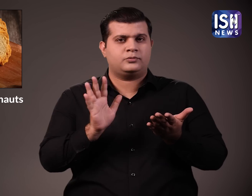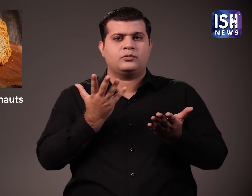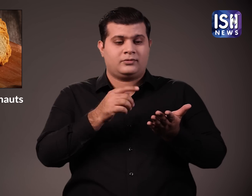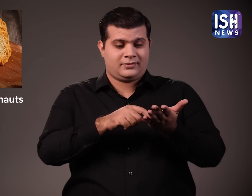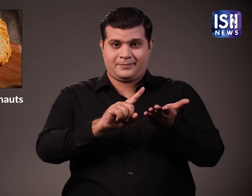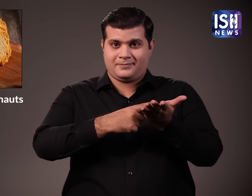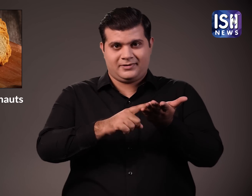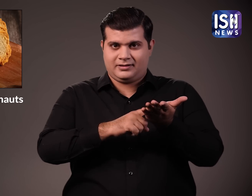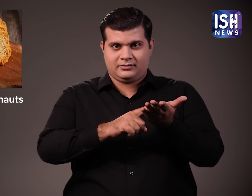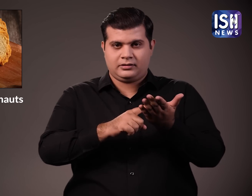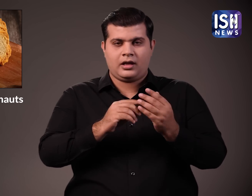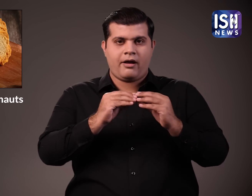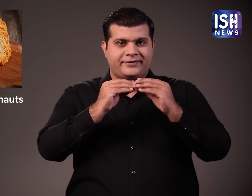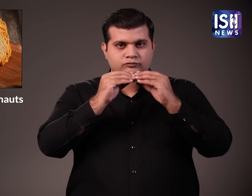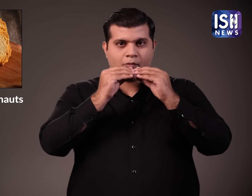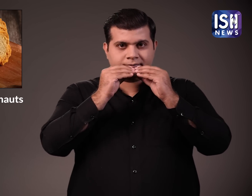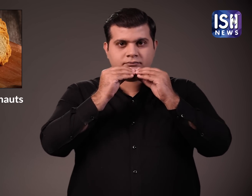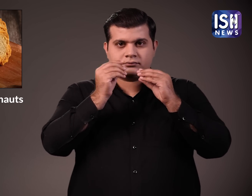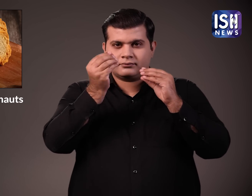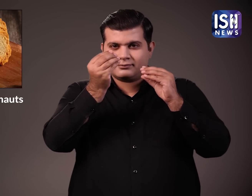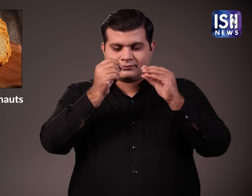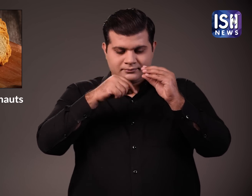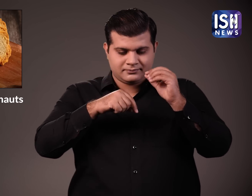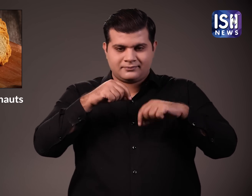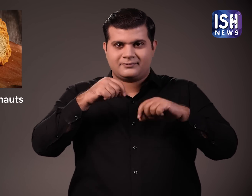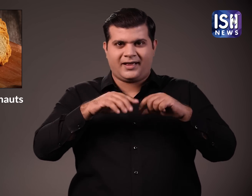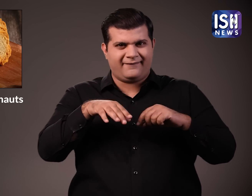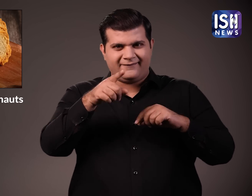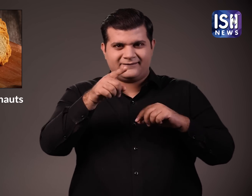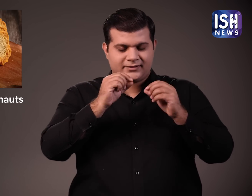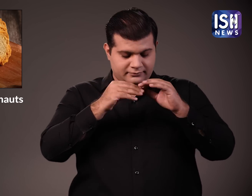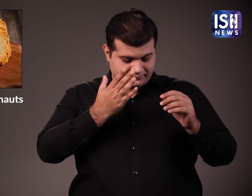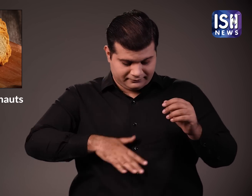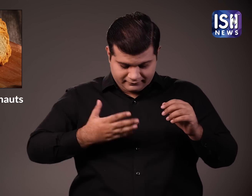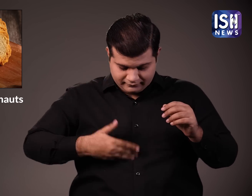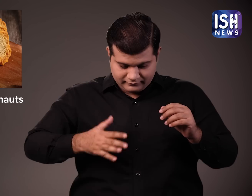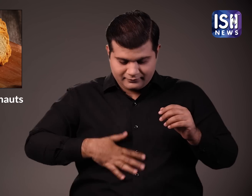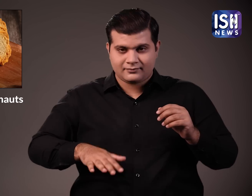When you eat bread, you might spill crumbs and dust it off.